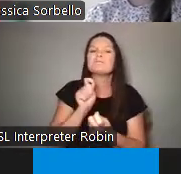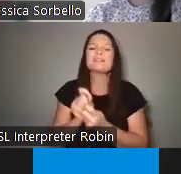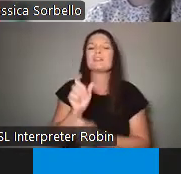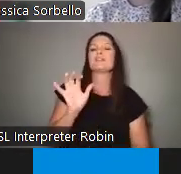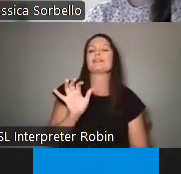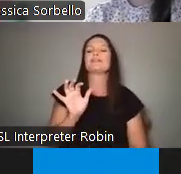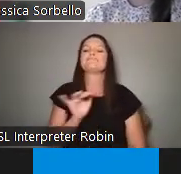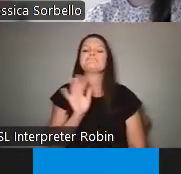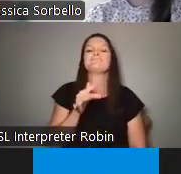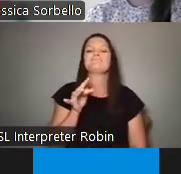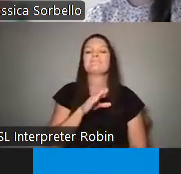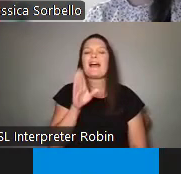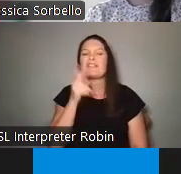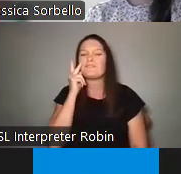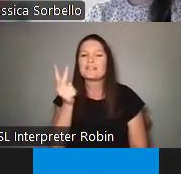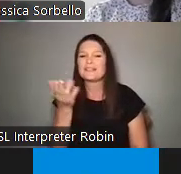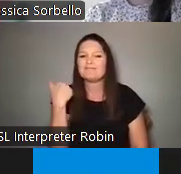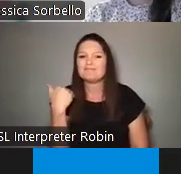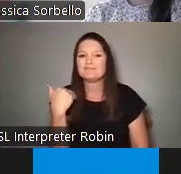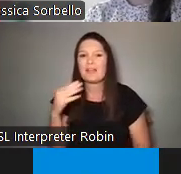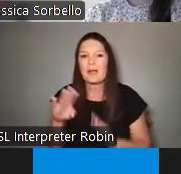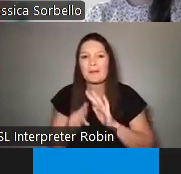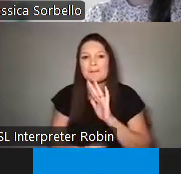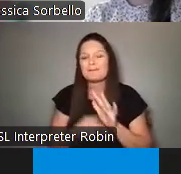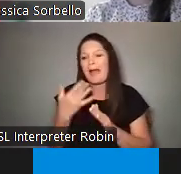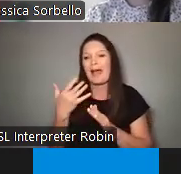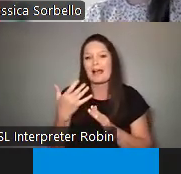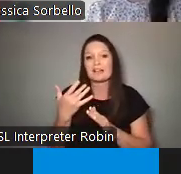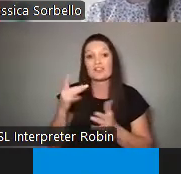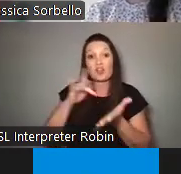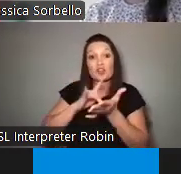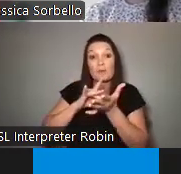countless -- well